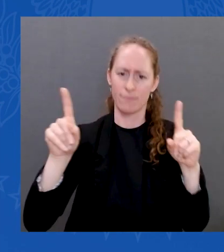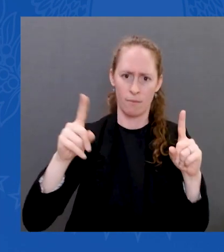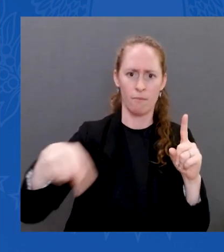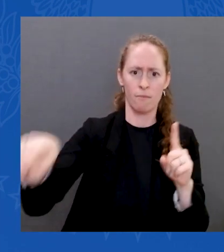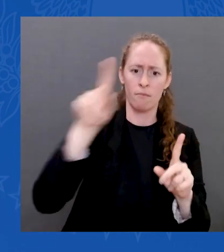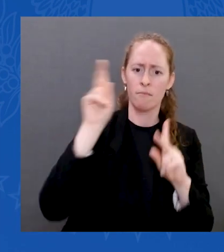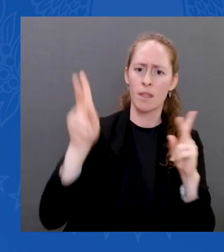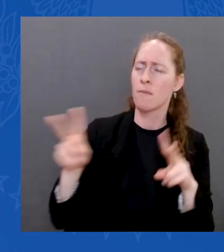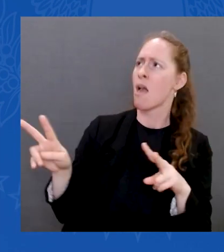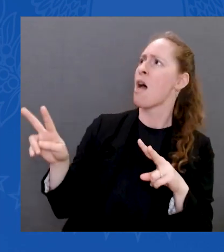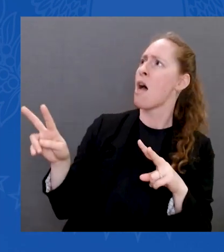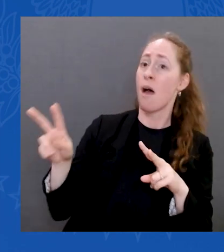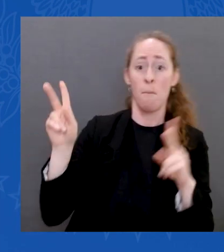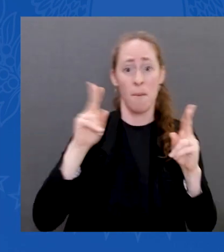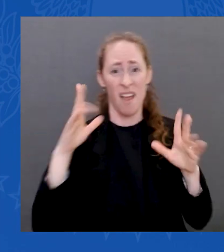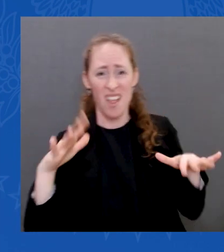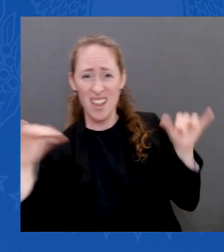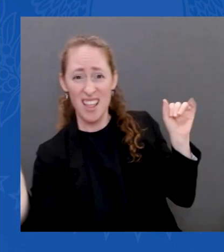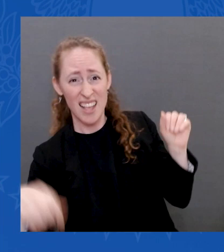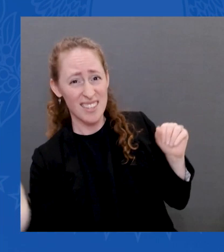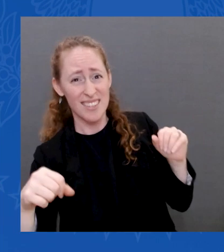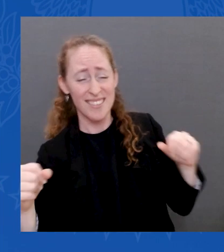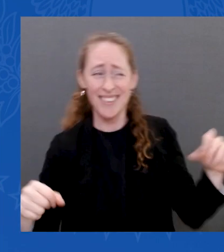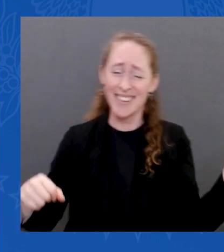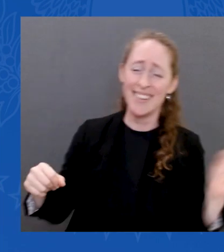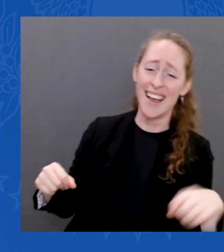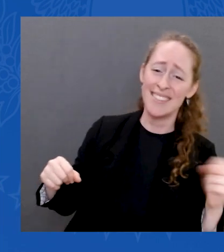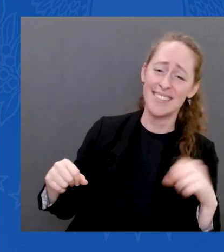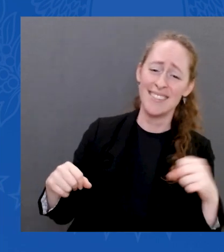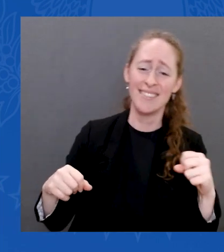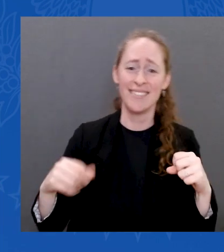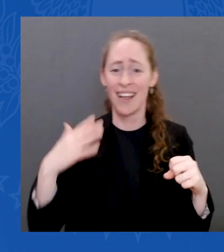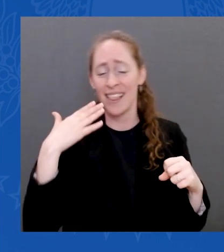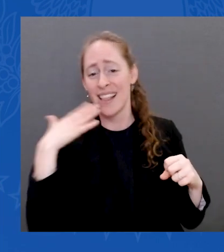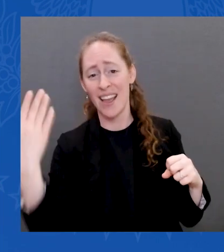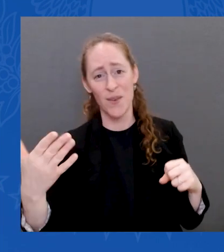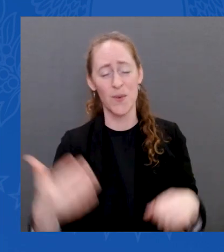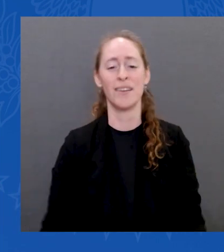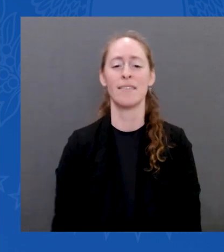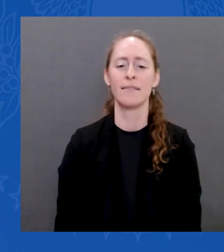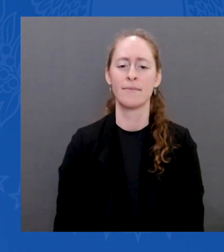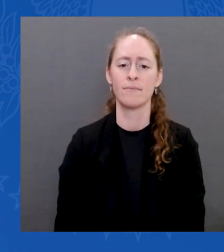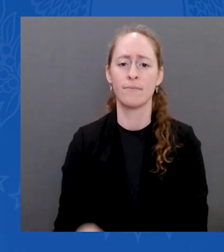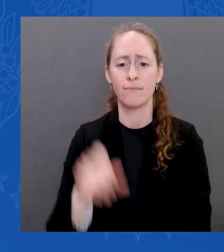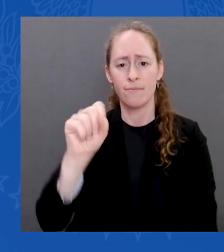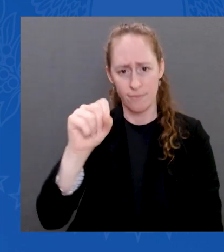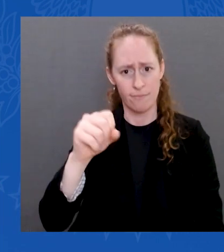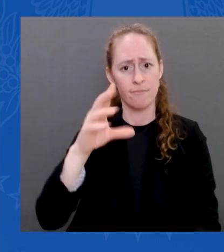Hey, we also revamped the public service loan forgiveness program so teachers can benefit of debt relief